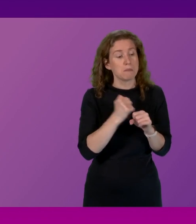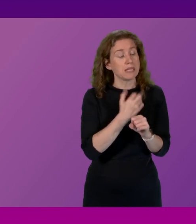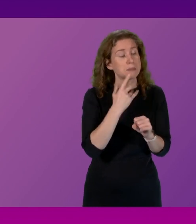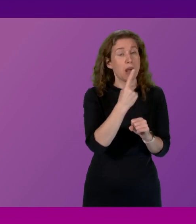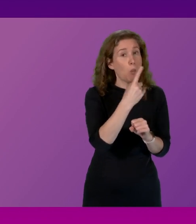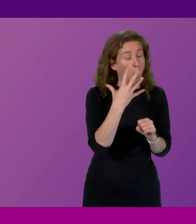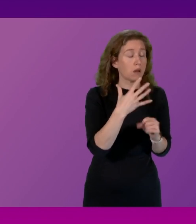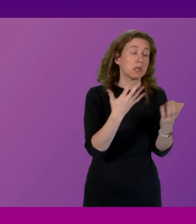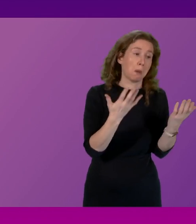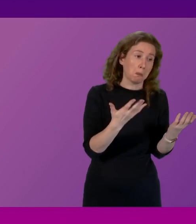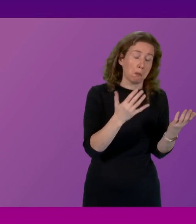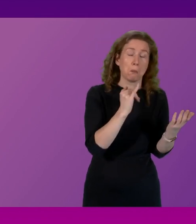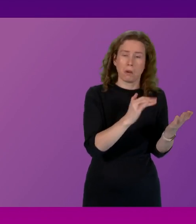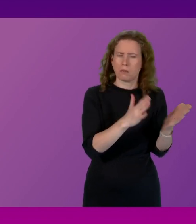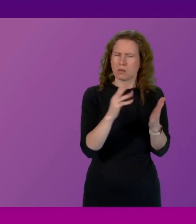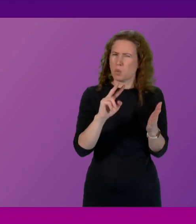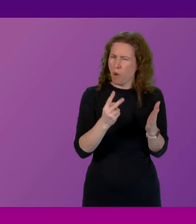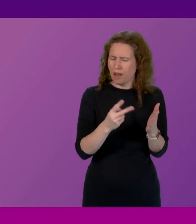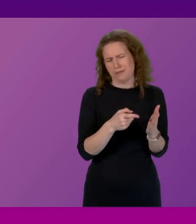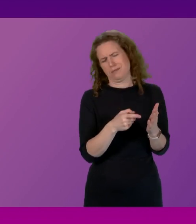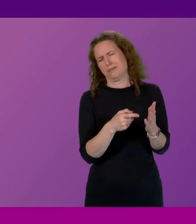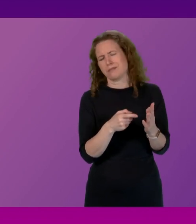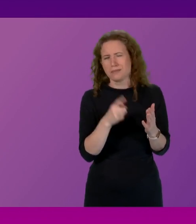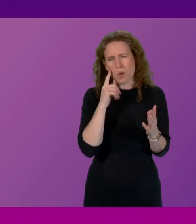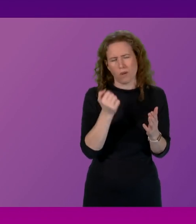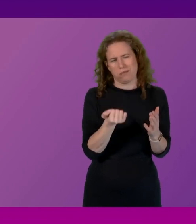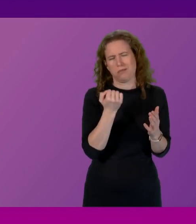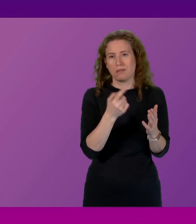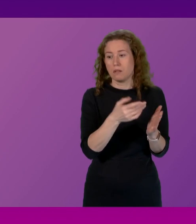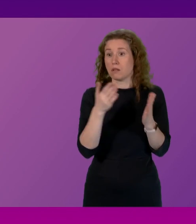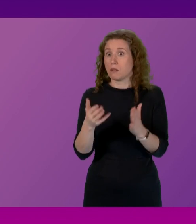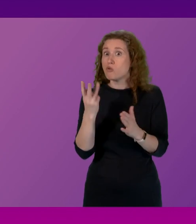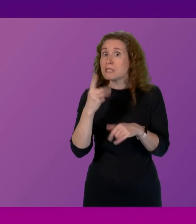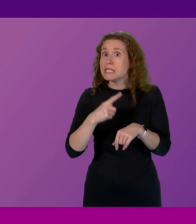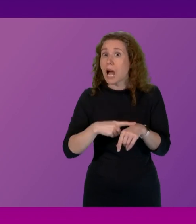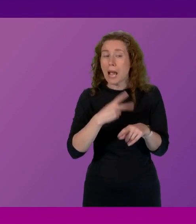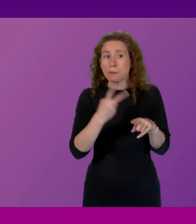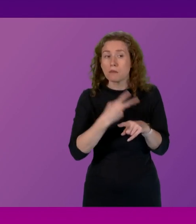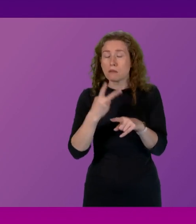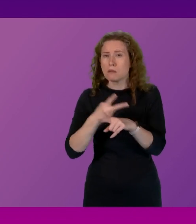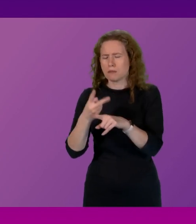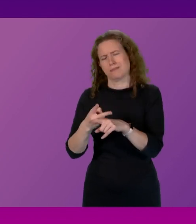To make that mistake twice looks like incompetence. To make that mistake three times looks deliberate.